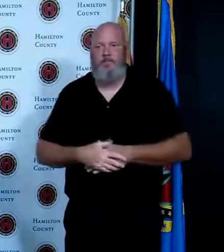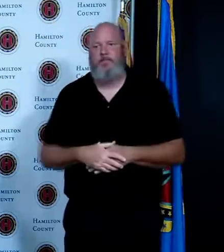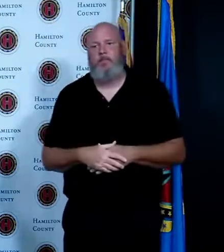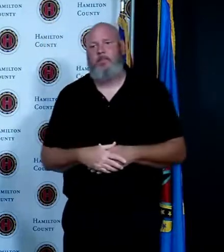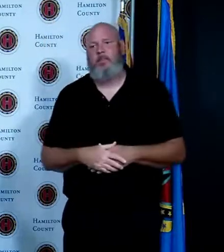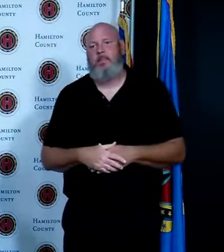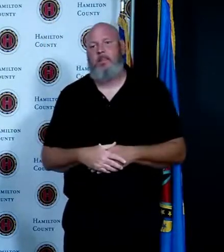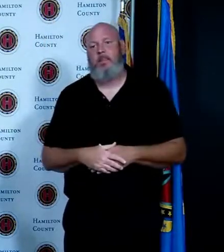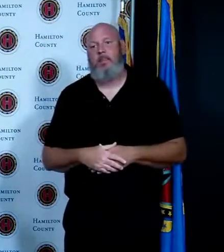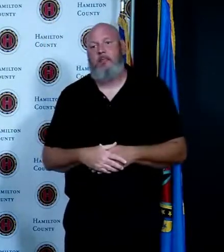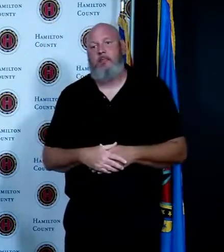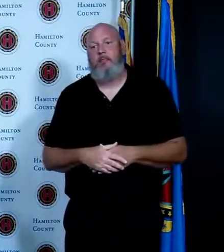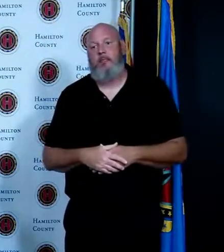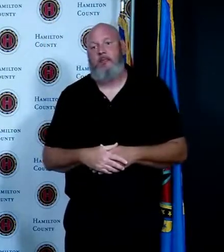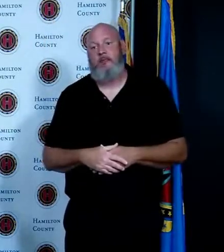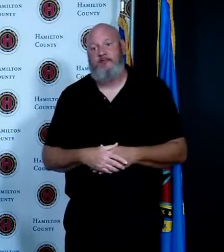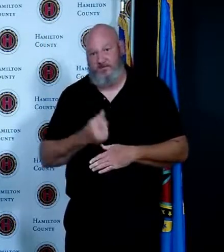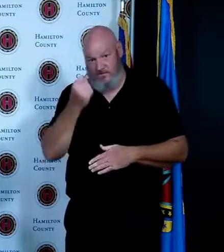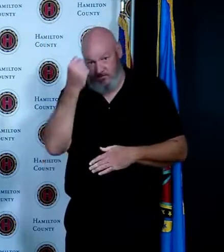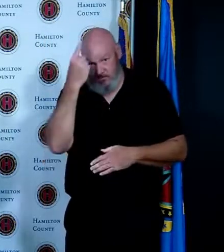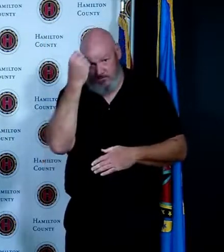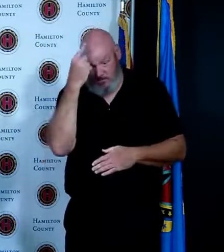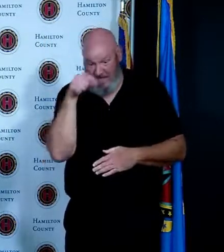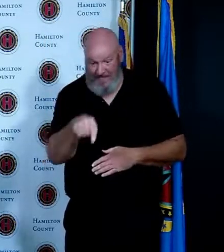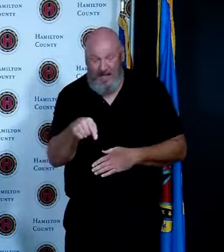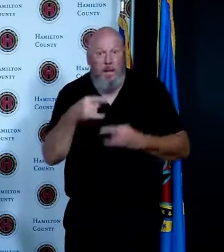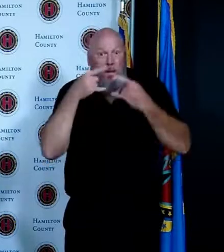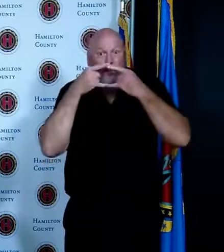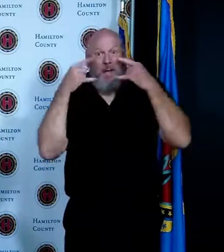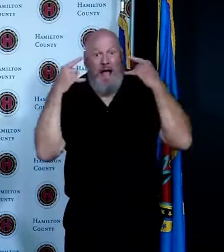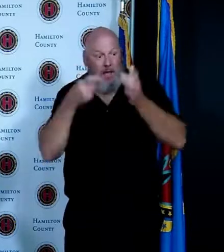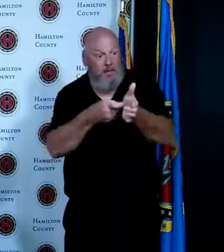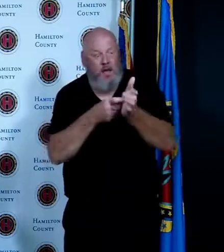conversations amongst you know many of the County Commissioners throughout the